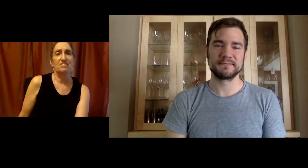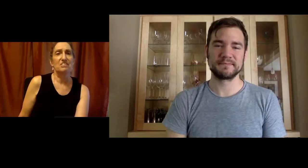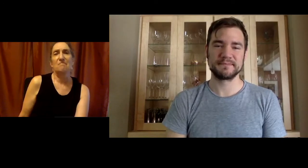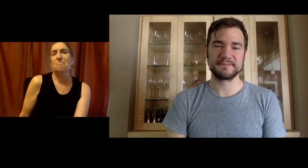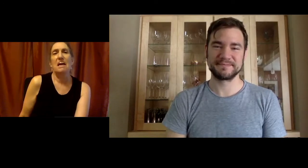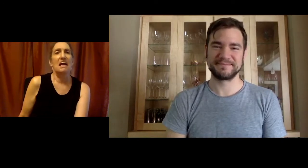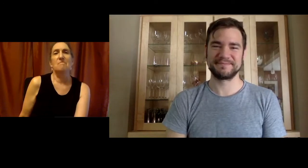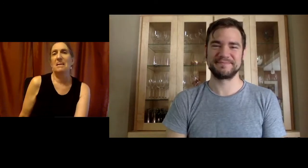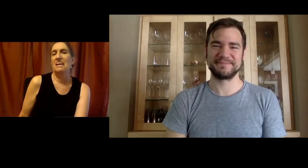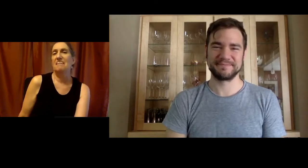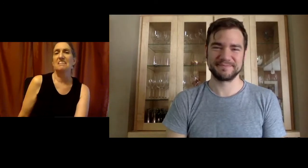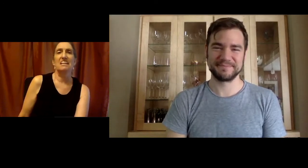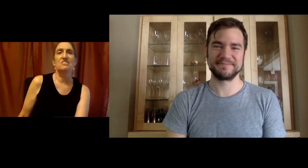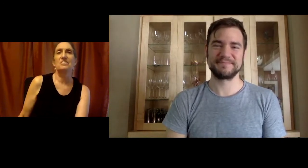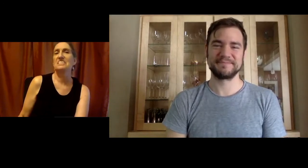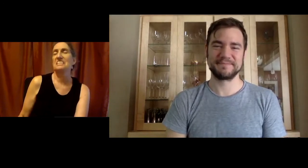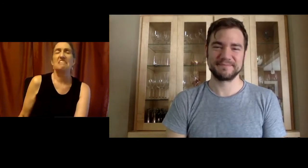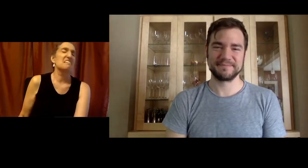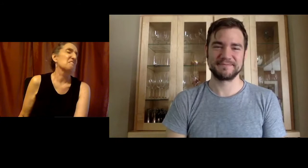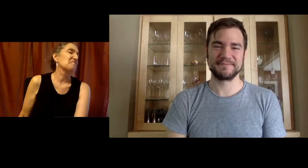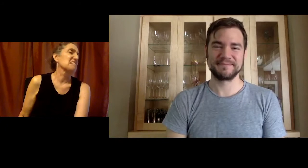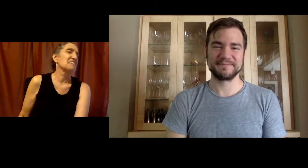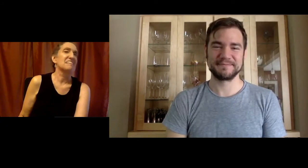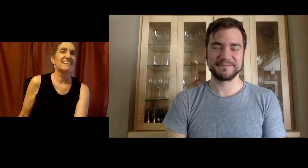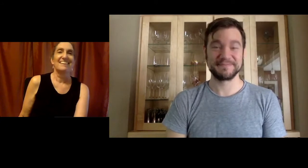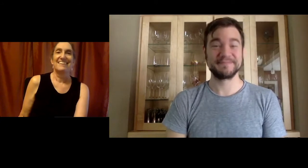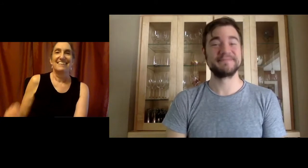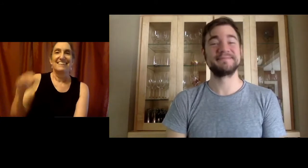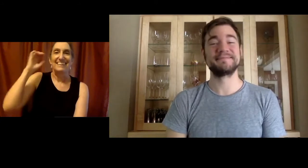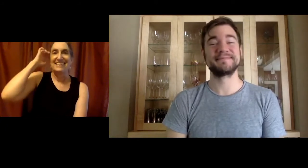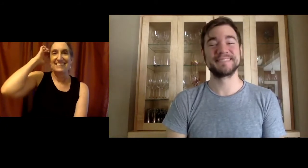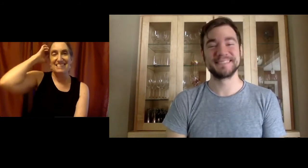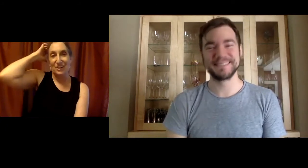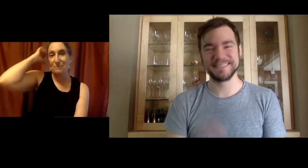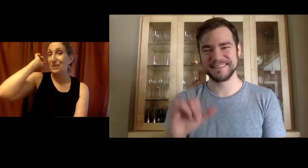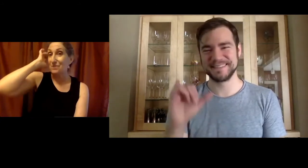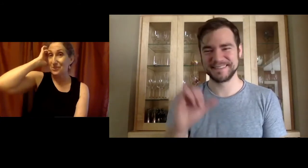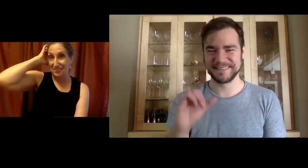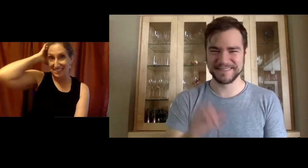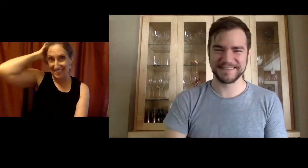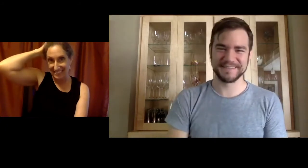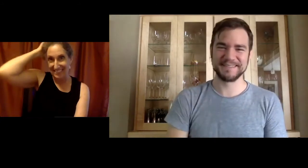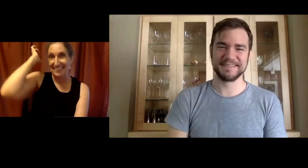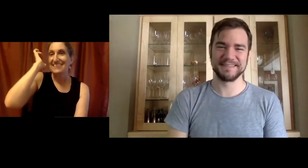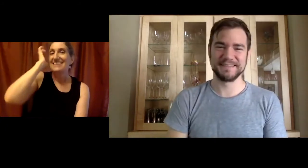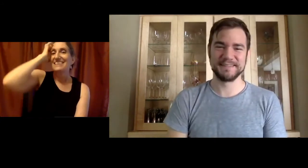And she's like, nah, nah, not interested, not interested. And then she started working for Sorenson,